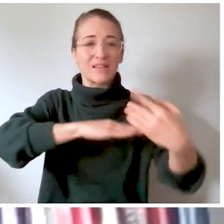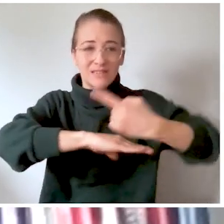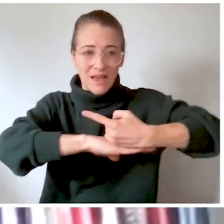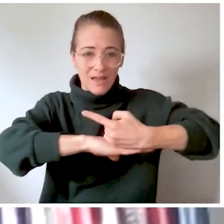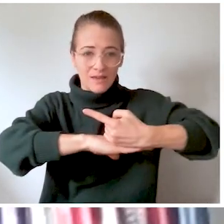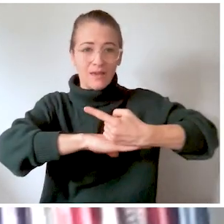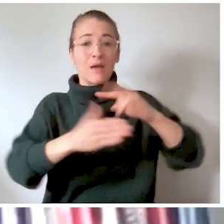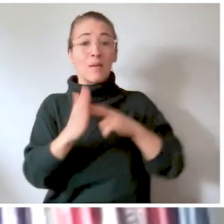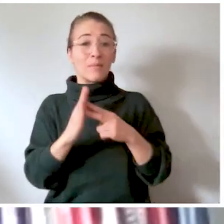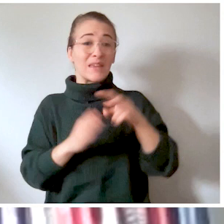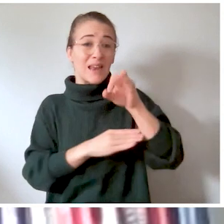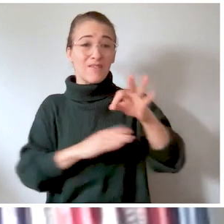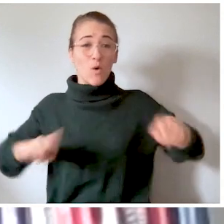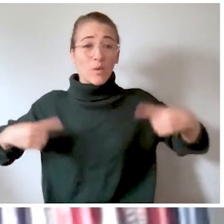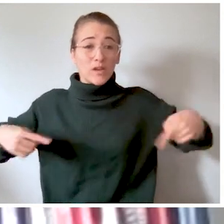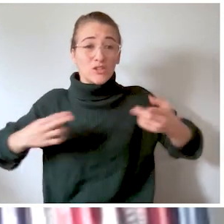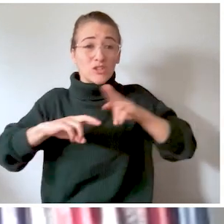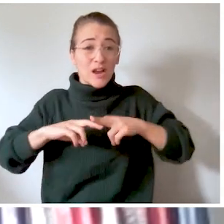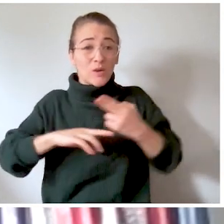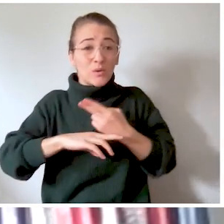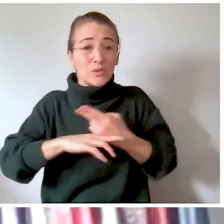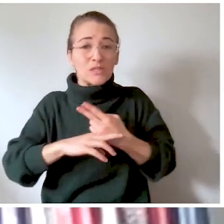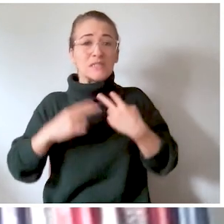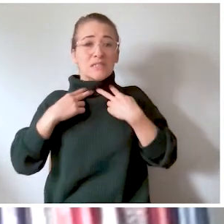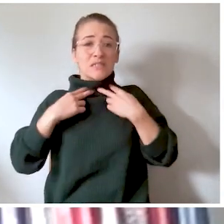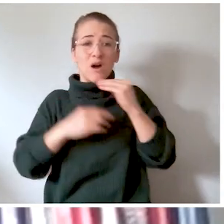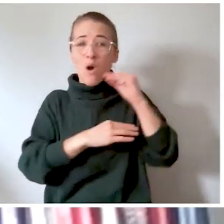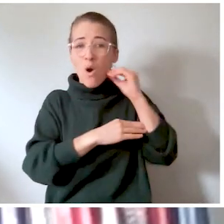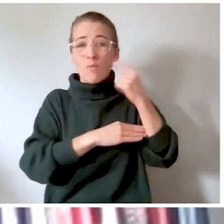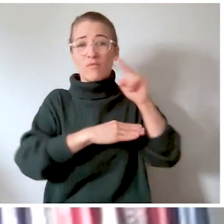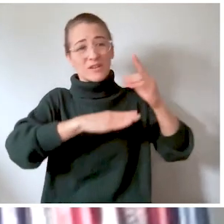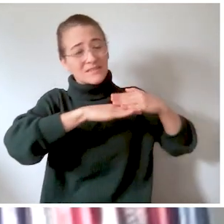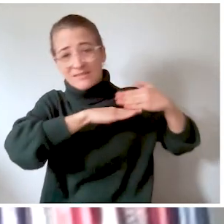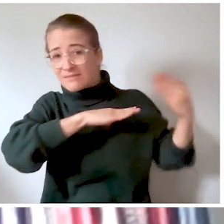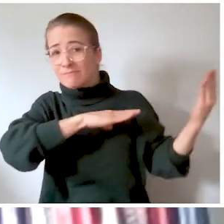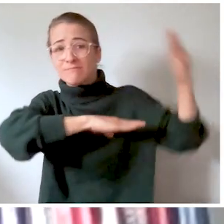means that they're literally barricaded in their home for that entire next day. That's why it's important to remember